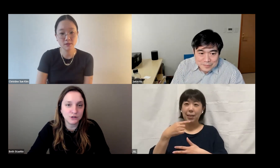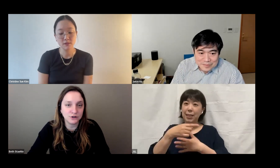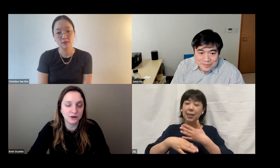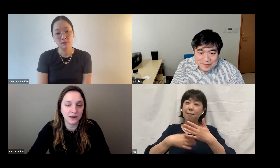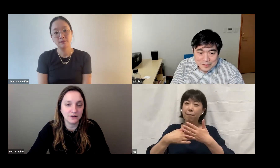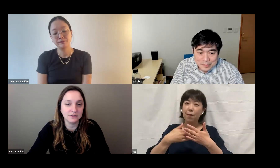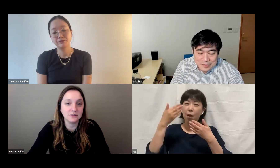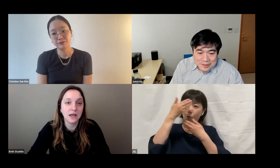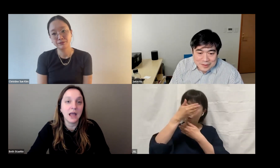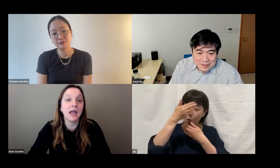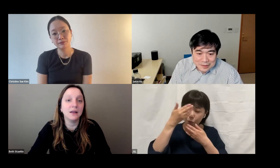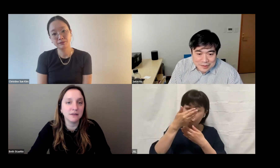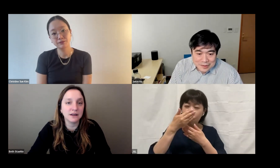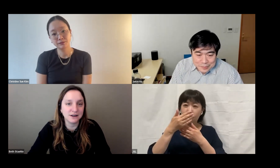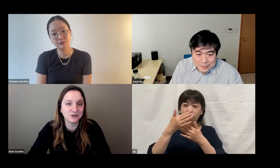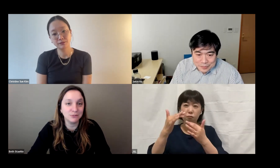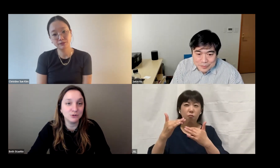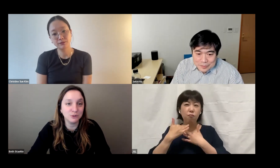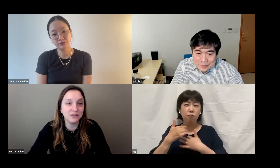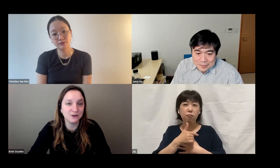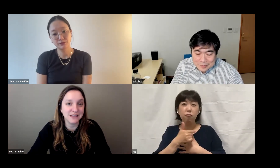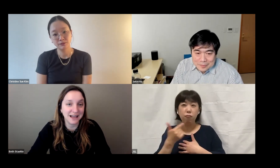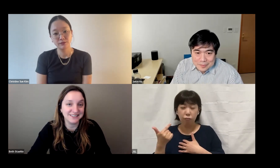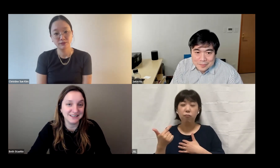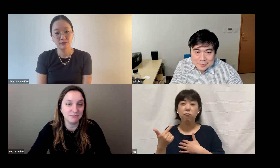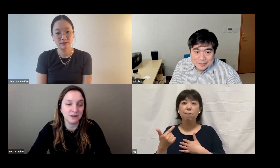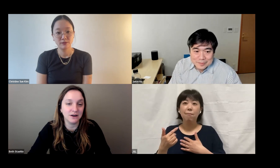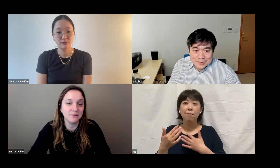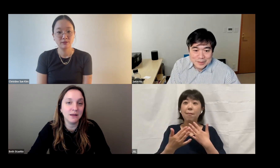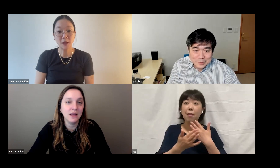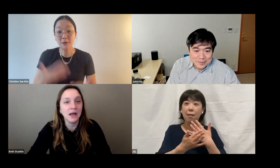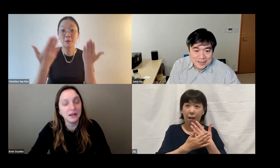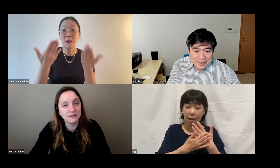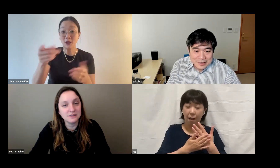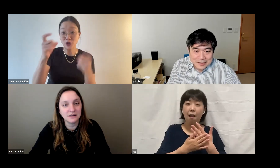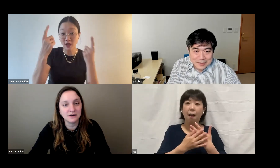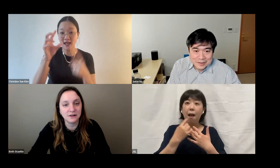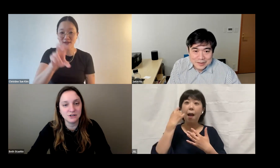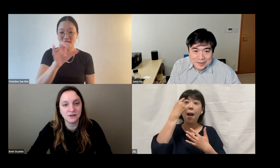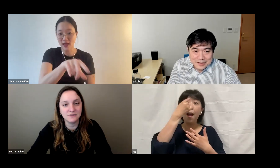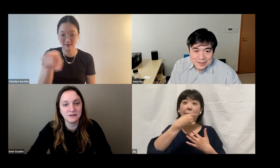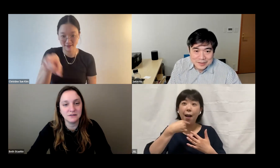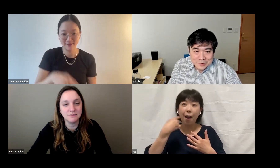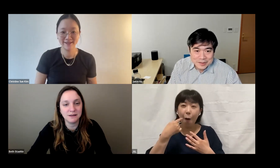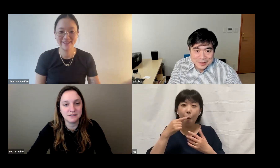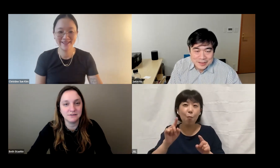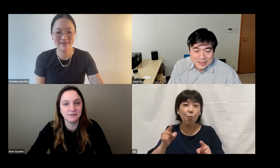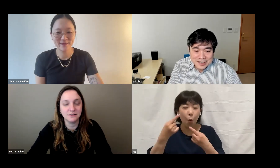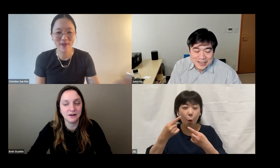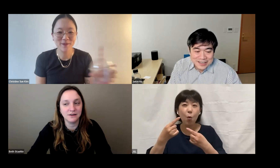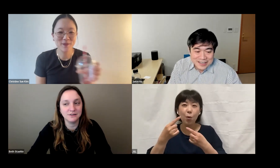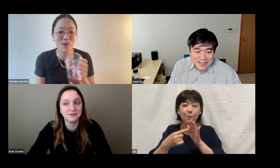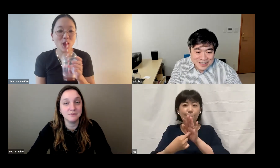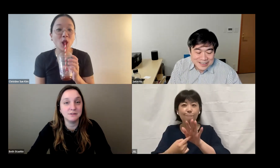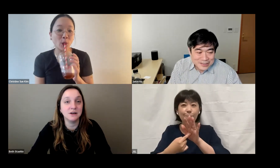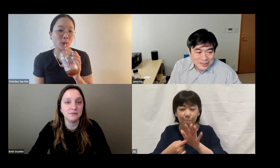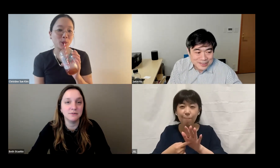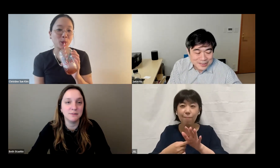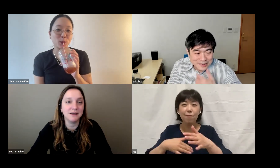on your hands and the connection between those at the same time. and this technology I've seen the best... done the best